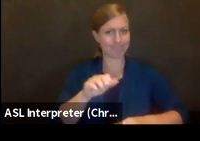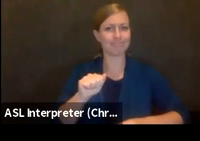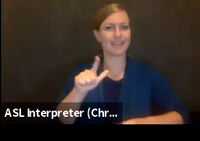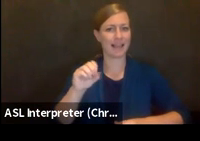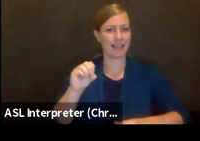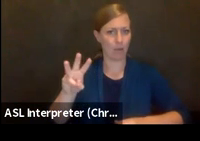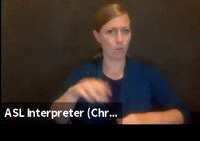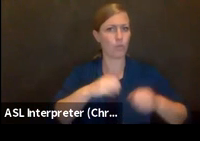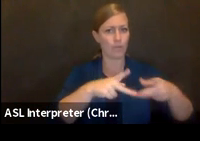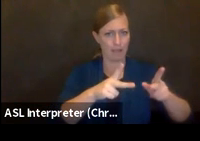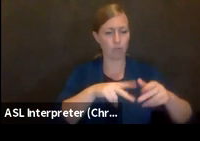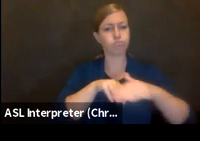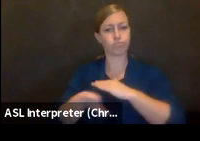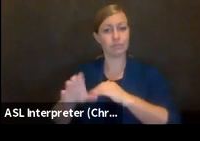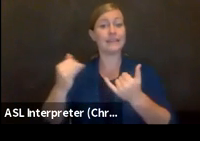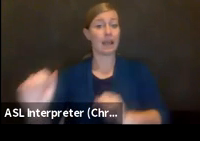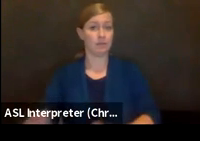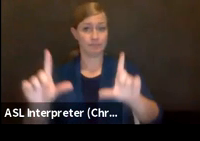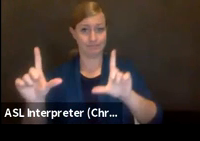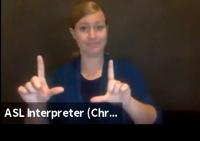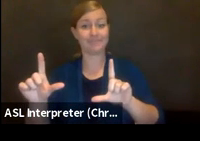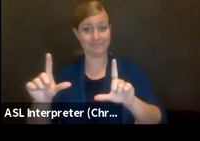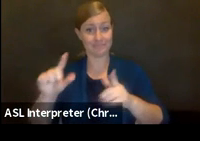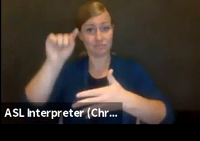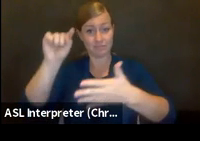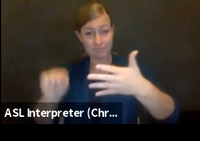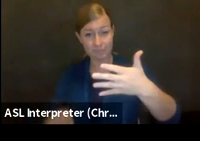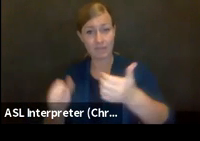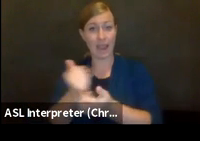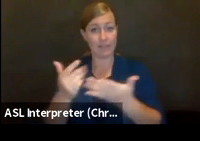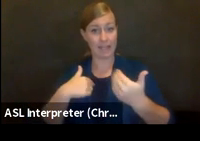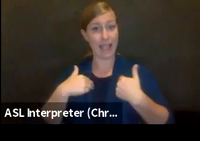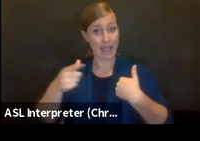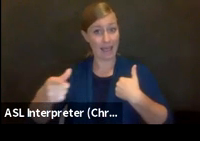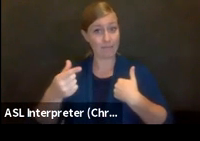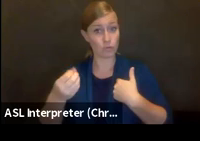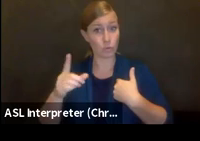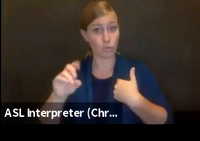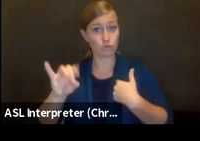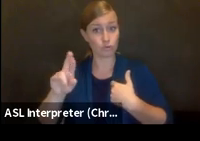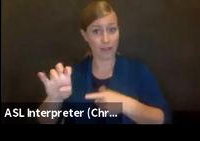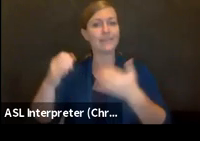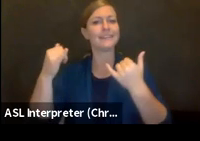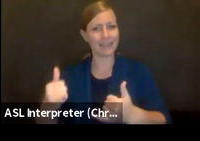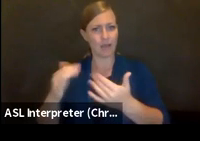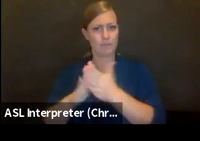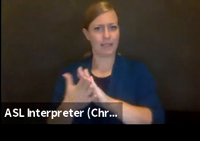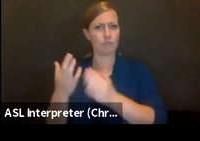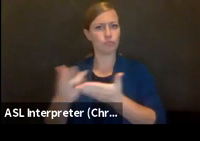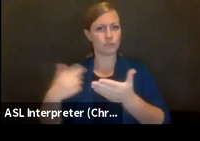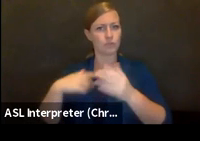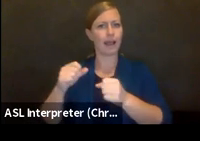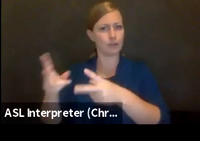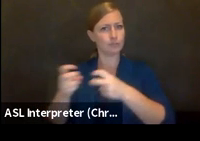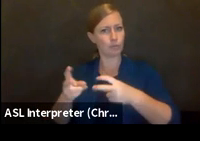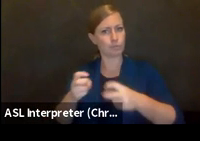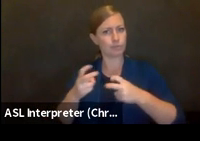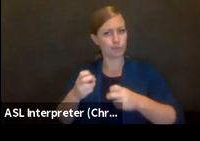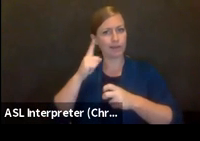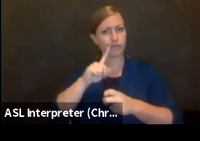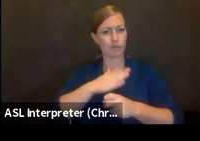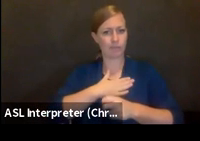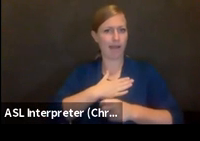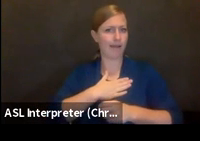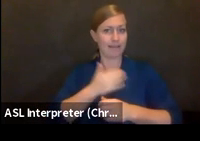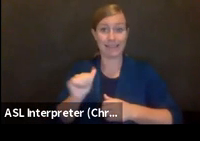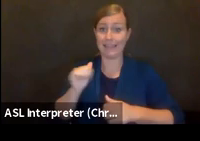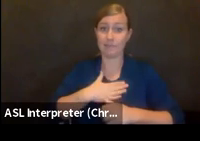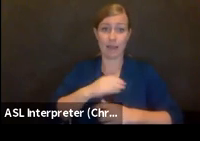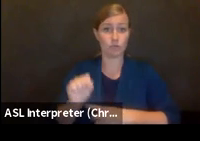ESD 189 - Amy Colburn: And now my screen is changing and now everything that I have in Google Drive is showing up as a resource I could potentially use in any of my school a G courses.